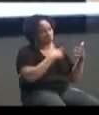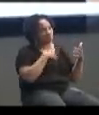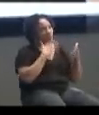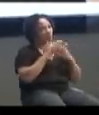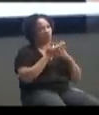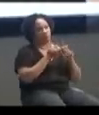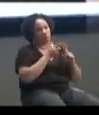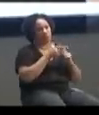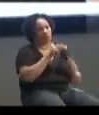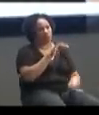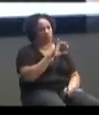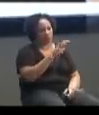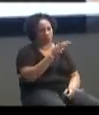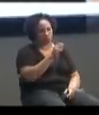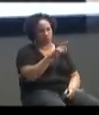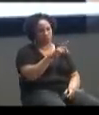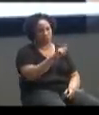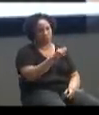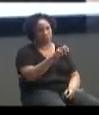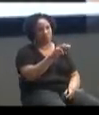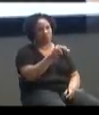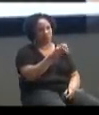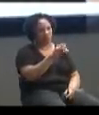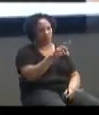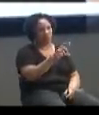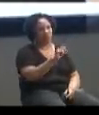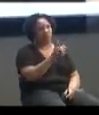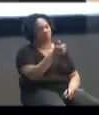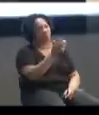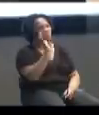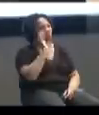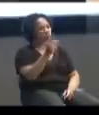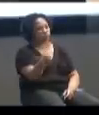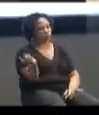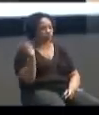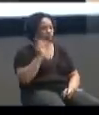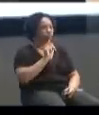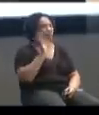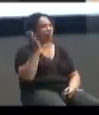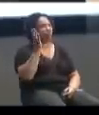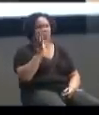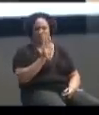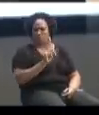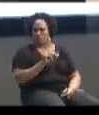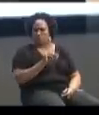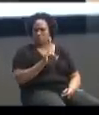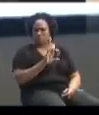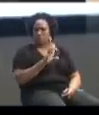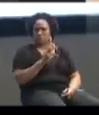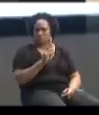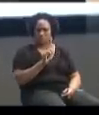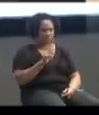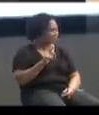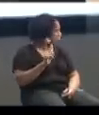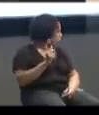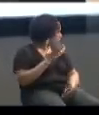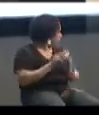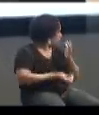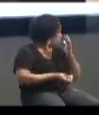FRIEND, MICHELLE MOORE, WHO IS GOING TO COME UP HERE AND TELL US ABOUT -- WHERE IS MICHELLE?